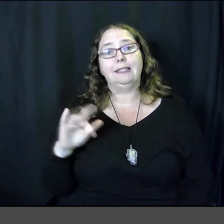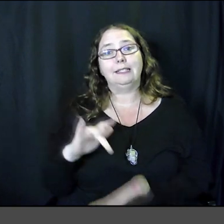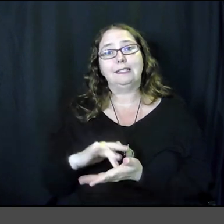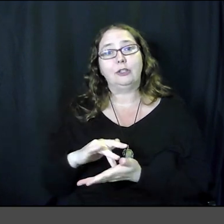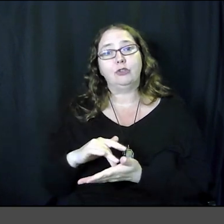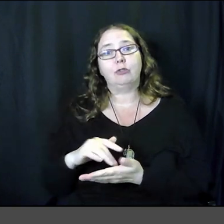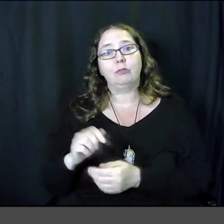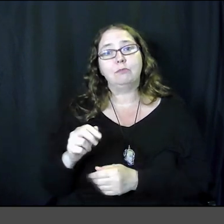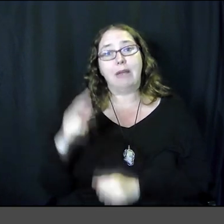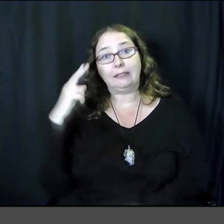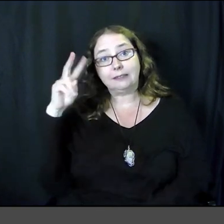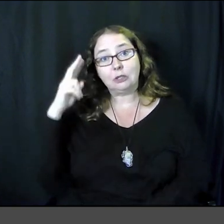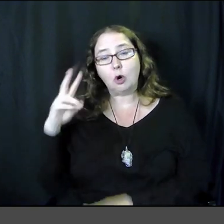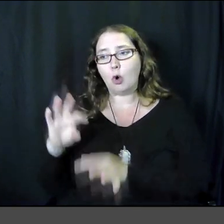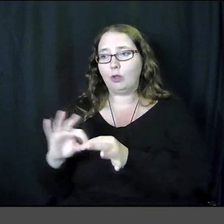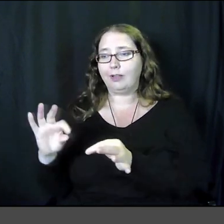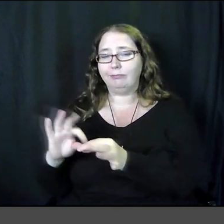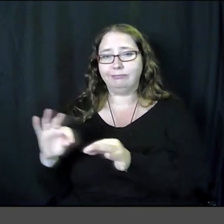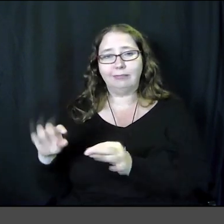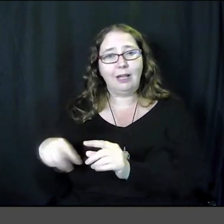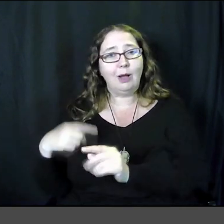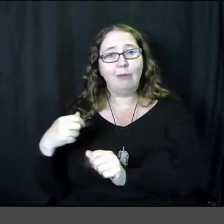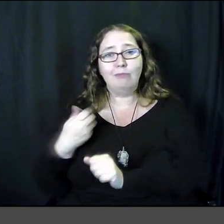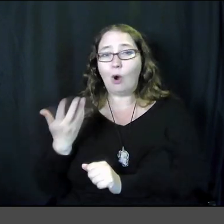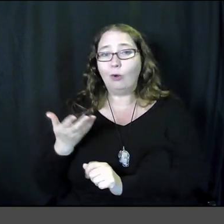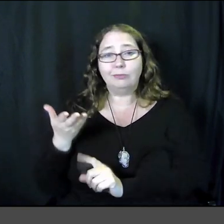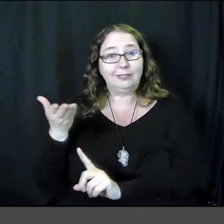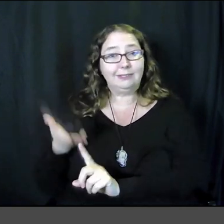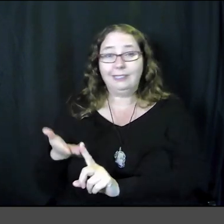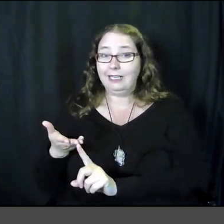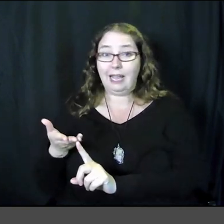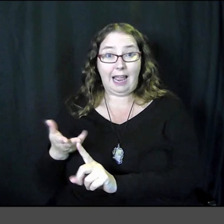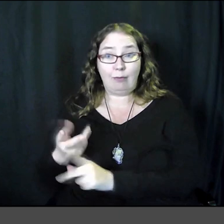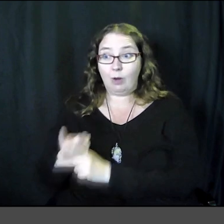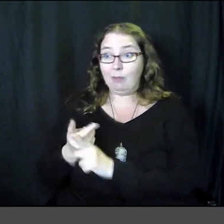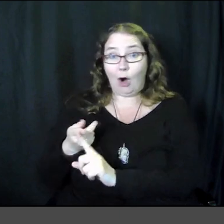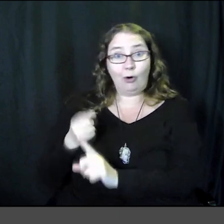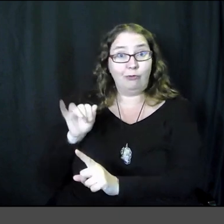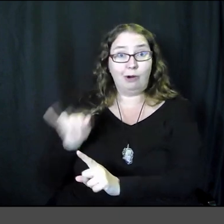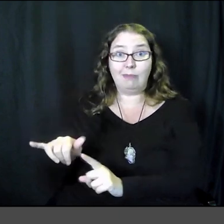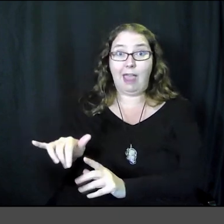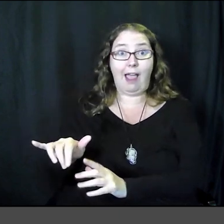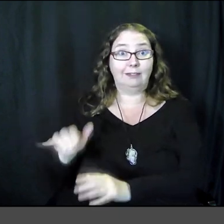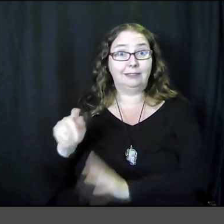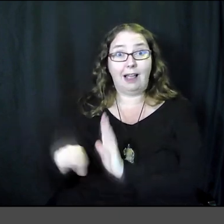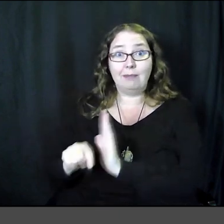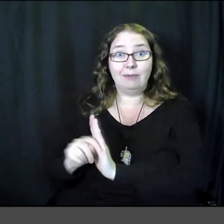WHATEVER POEMS THEY WANT TO READ OR THAT THEY WRITE. AND DELORES HUERTA APPEARS AND SHE'S IN THE AUDIENCE.